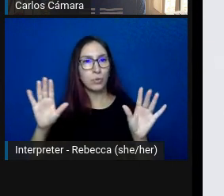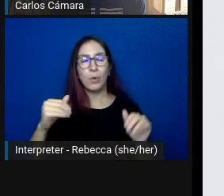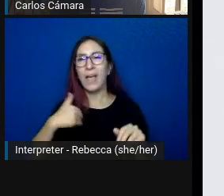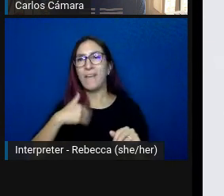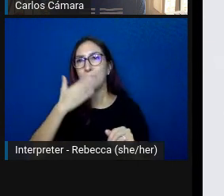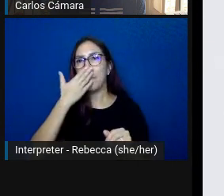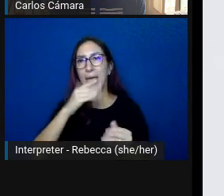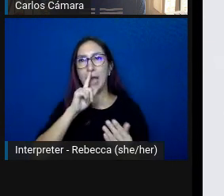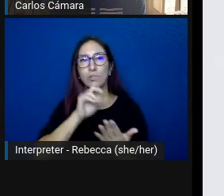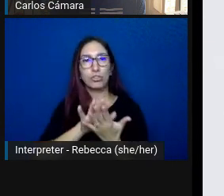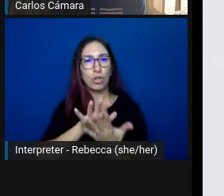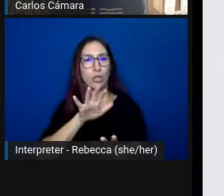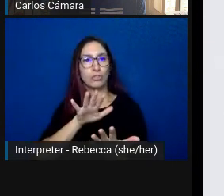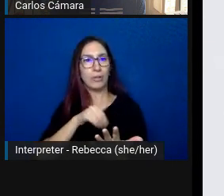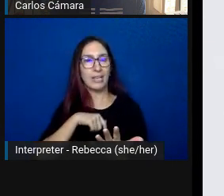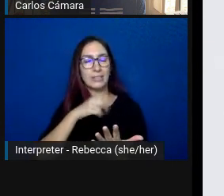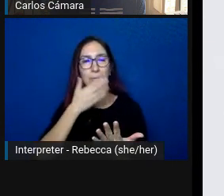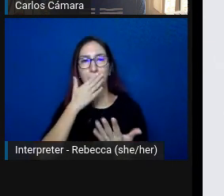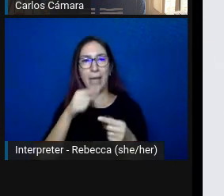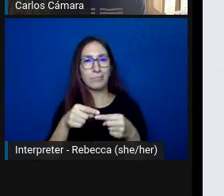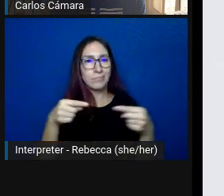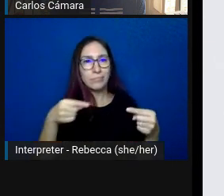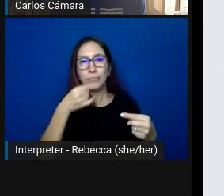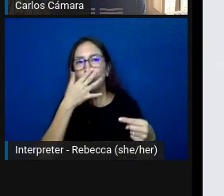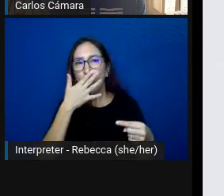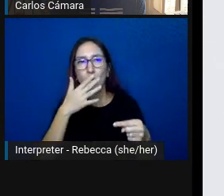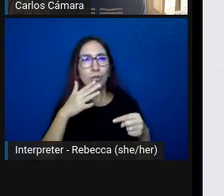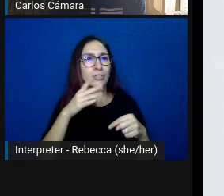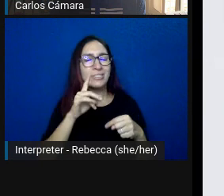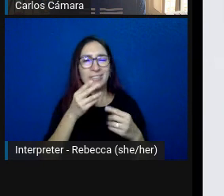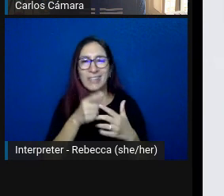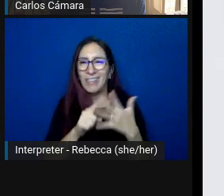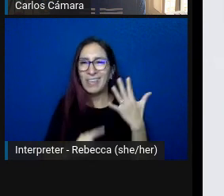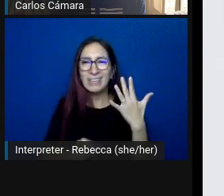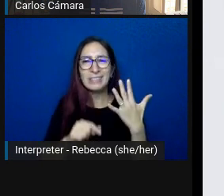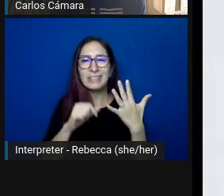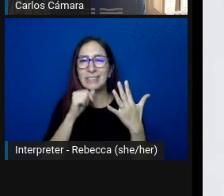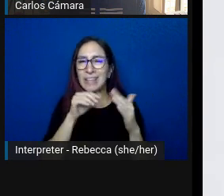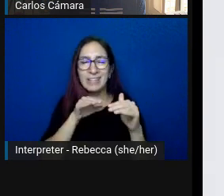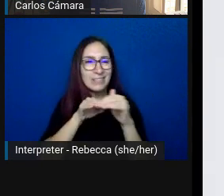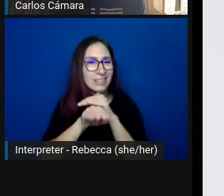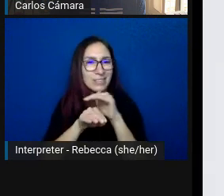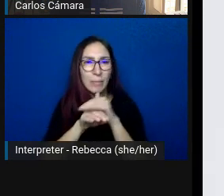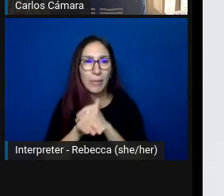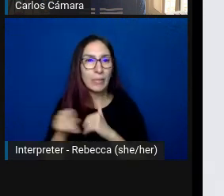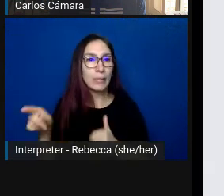I keep having clients who, in their brand design system